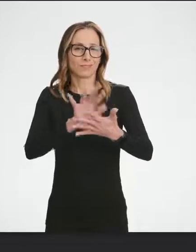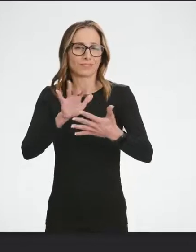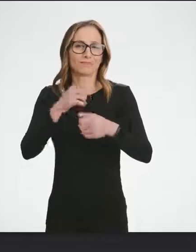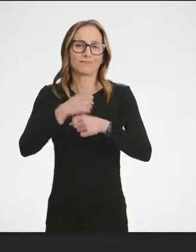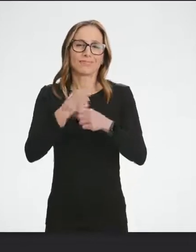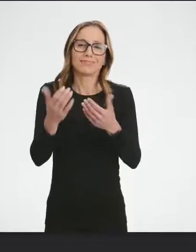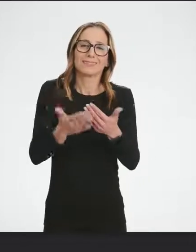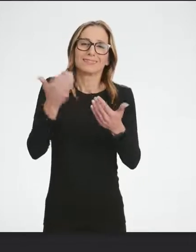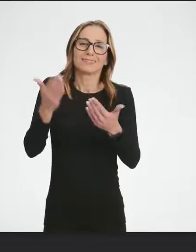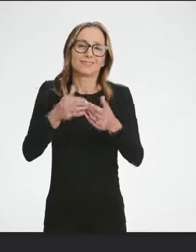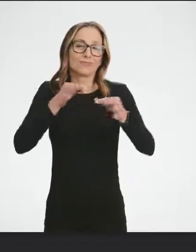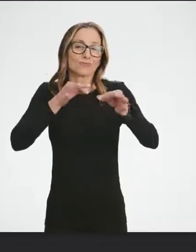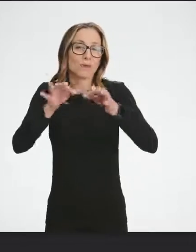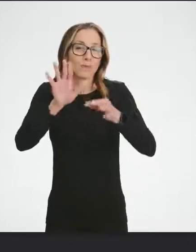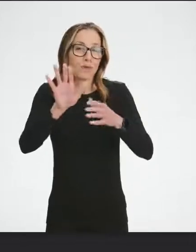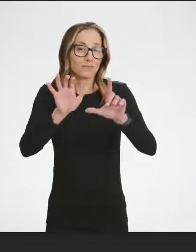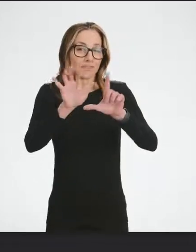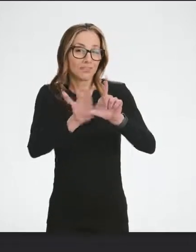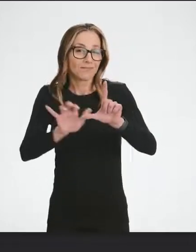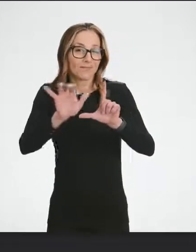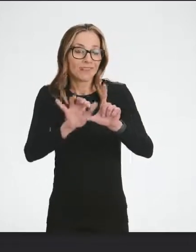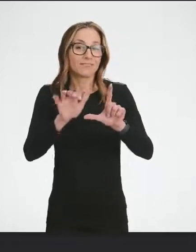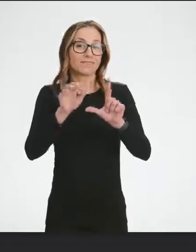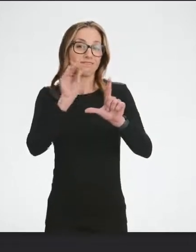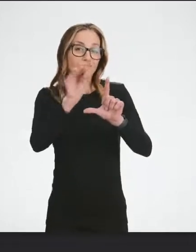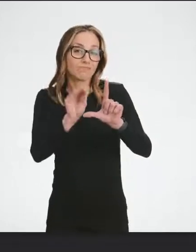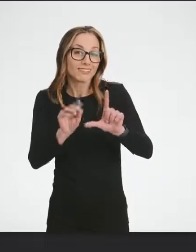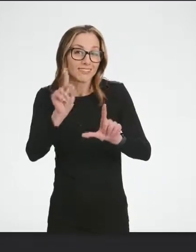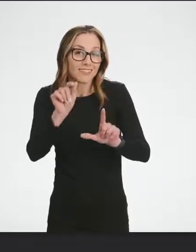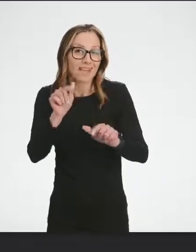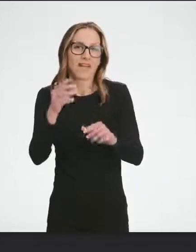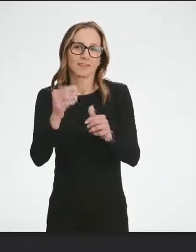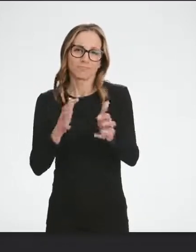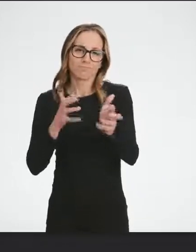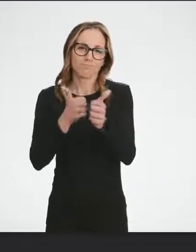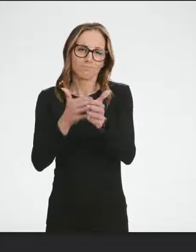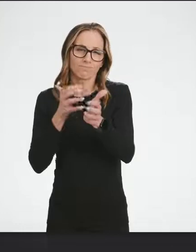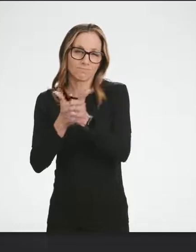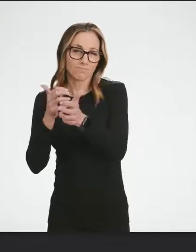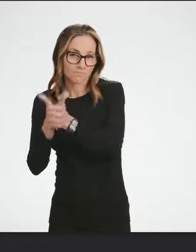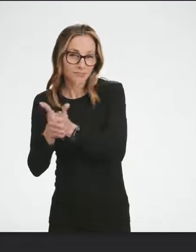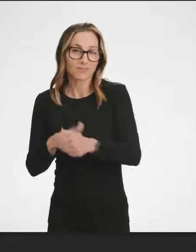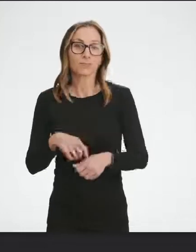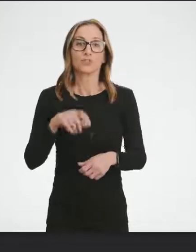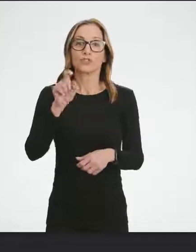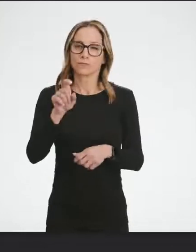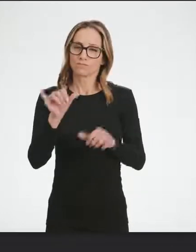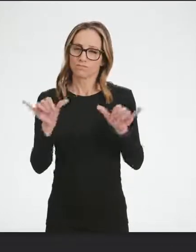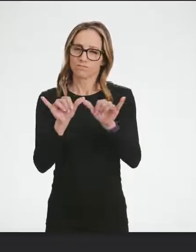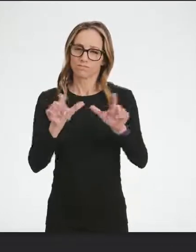your interface, to populate it with data, and to keep it up to date. It should scale well with complexity.